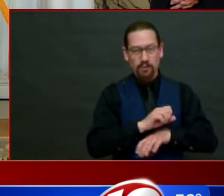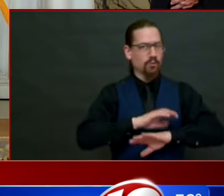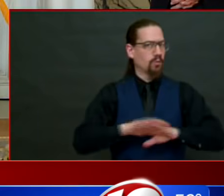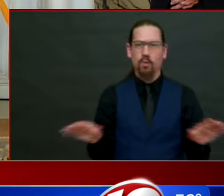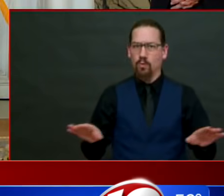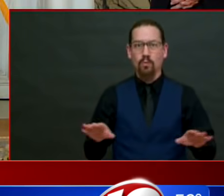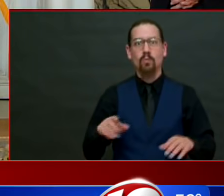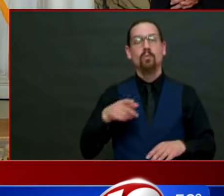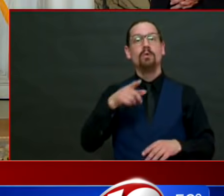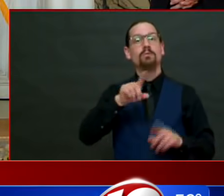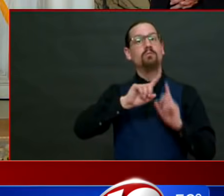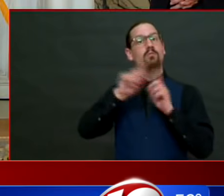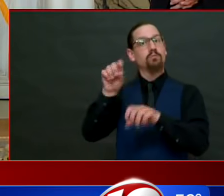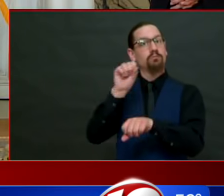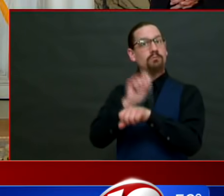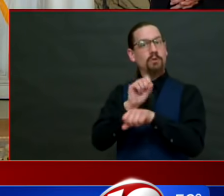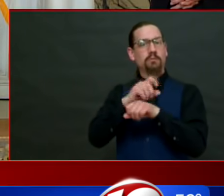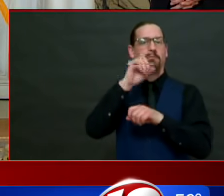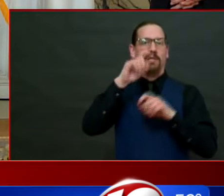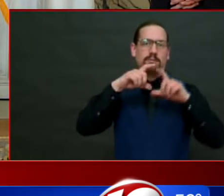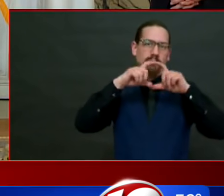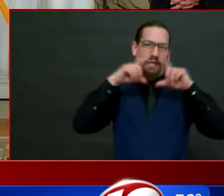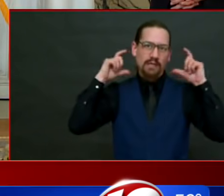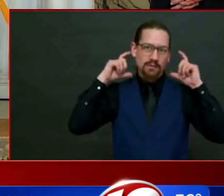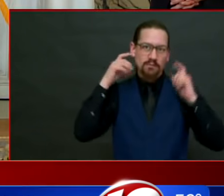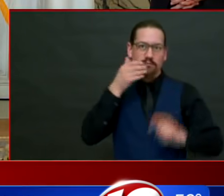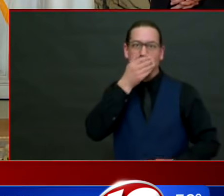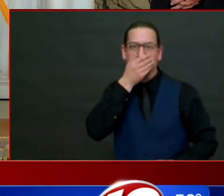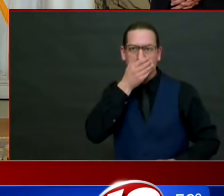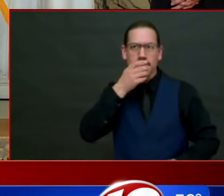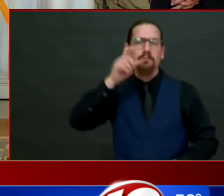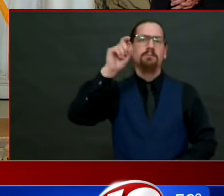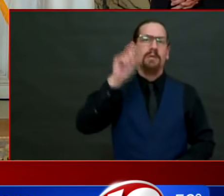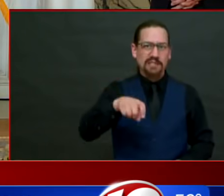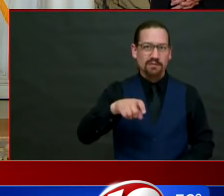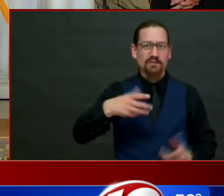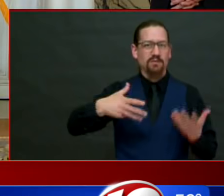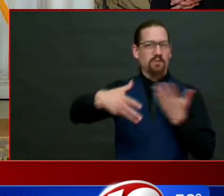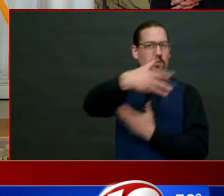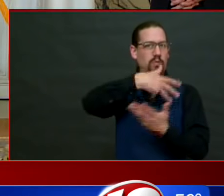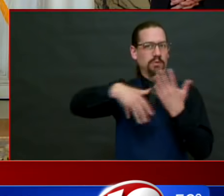AND NOT LET THEM COME IN IF THEY YOU HAVE TO